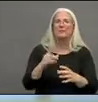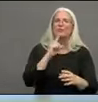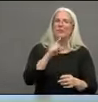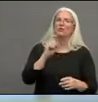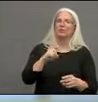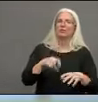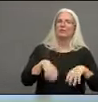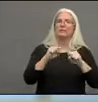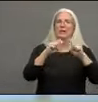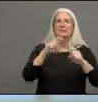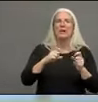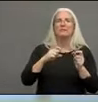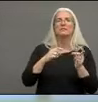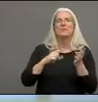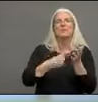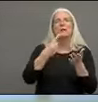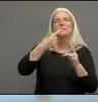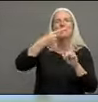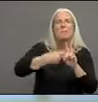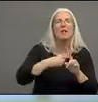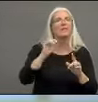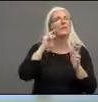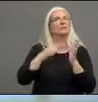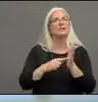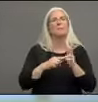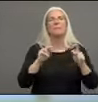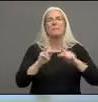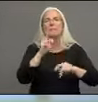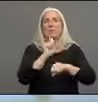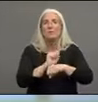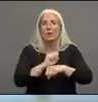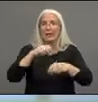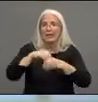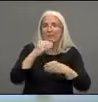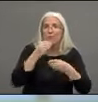the public on a regular basis. Those could be construction workers, grocery